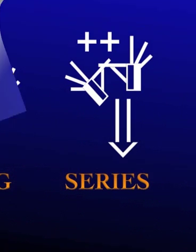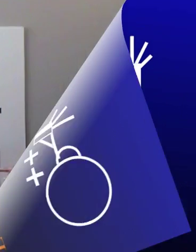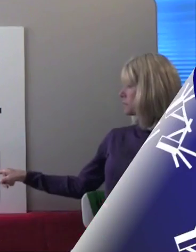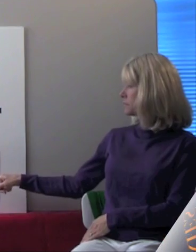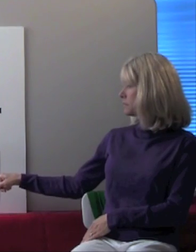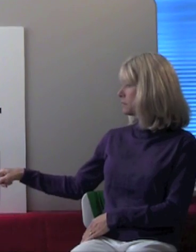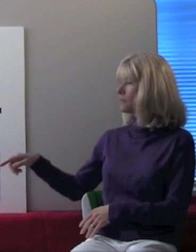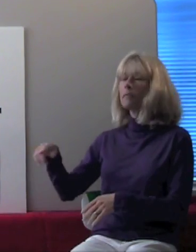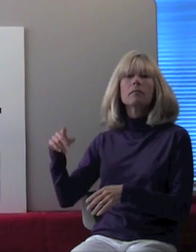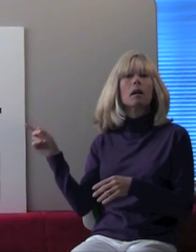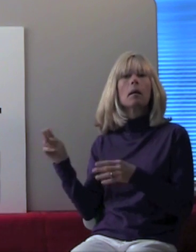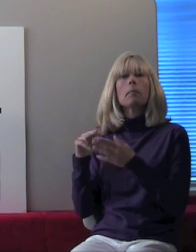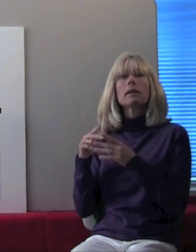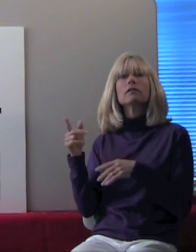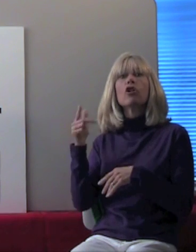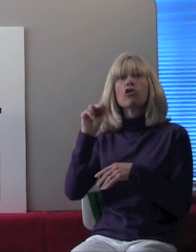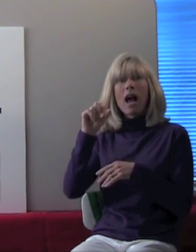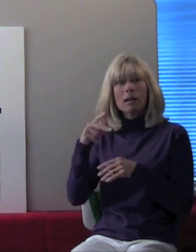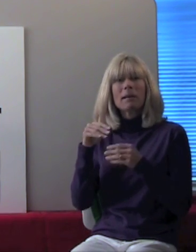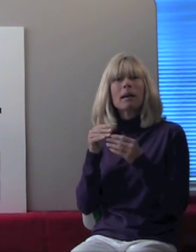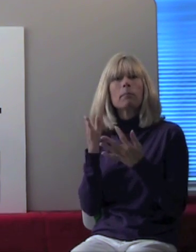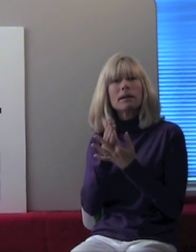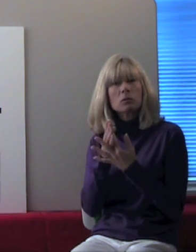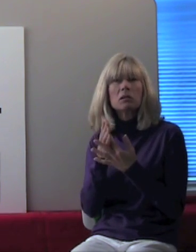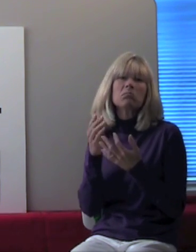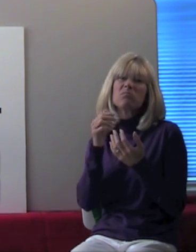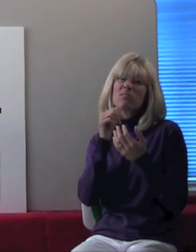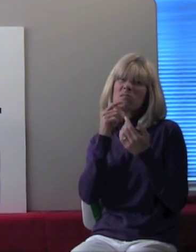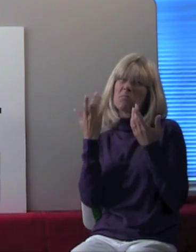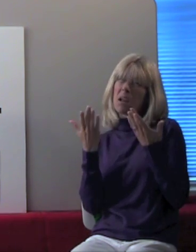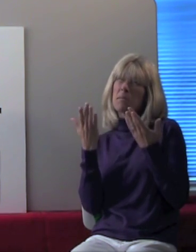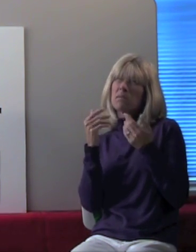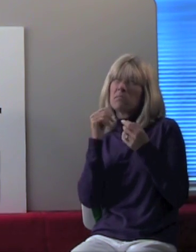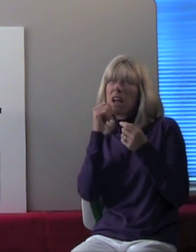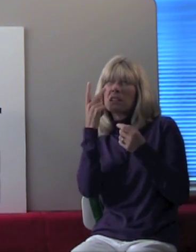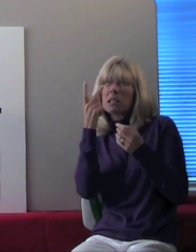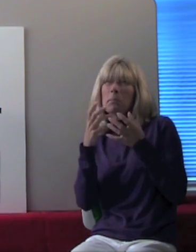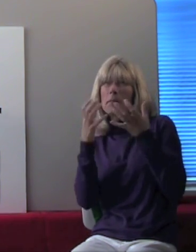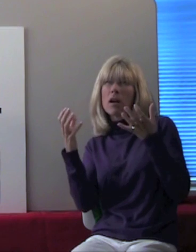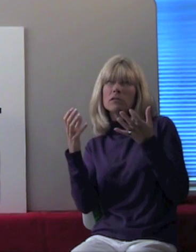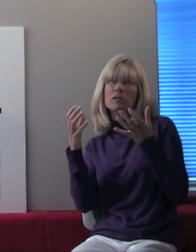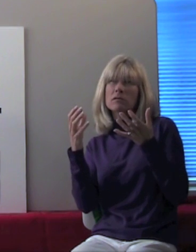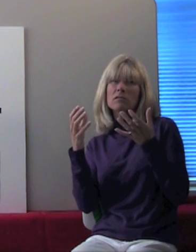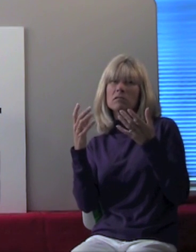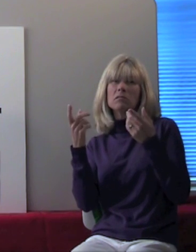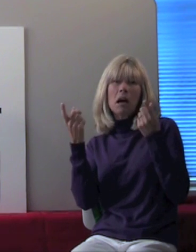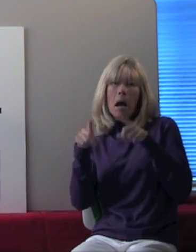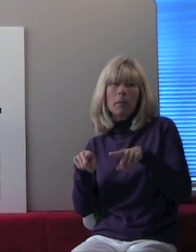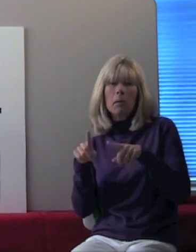This means a Grasp In-Between, which might not be seen that much,